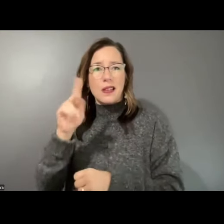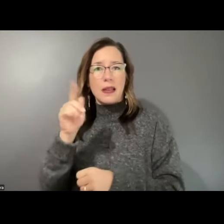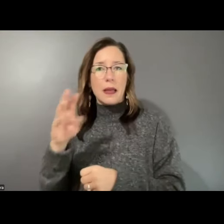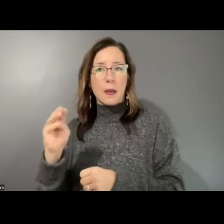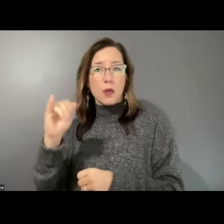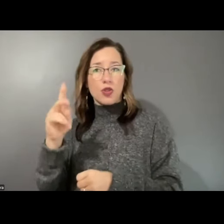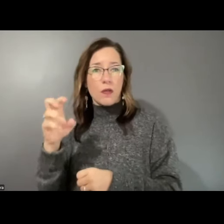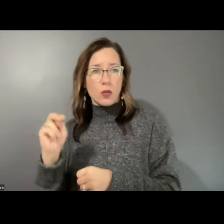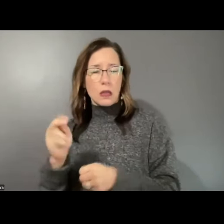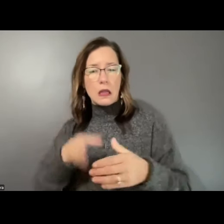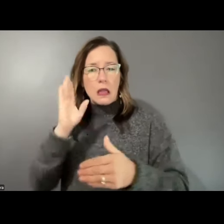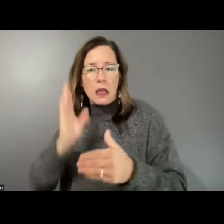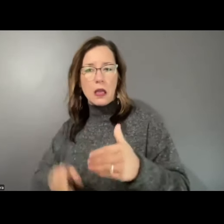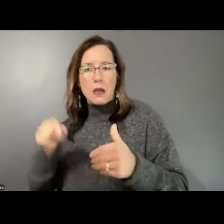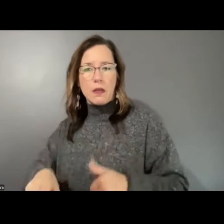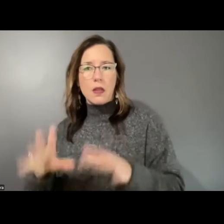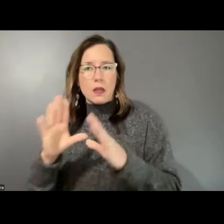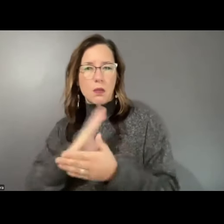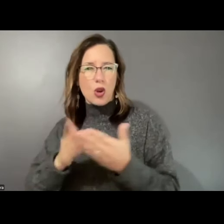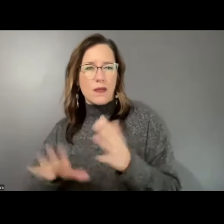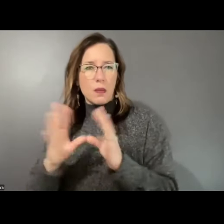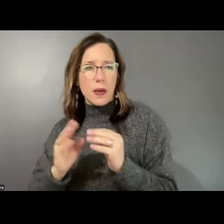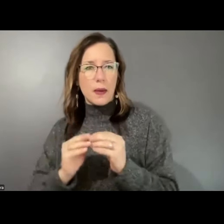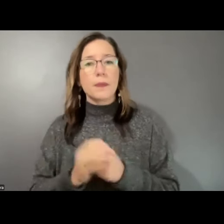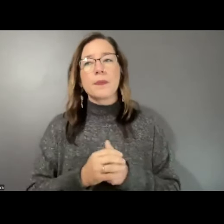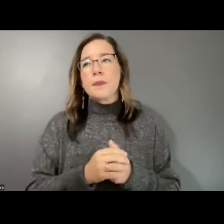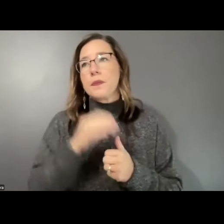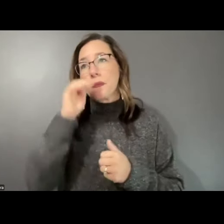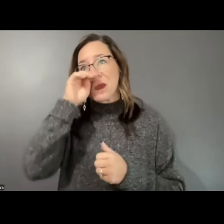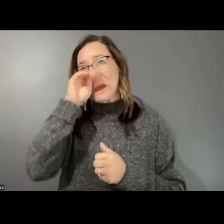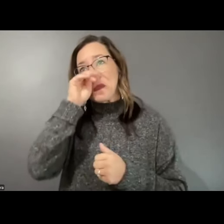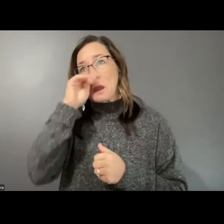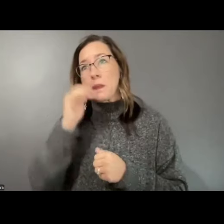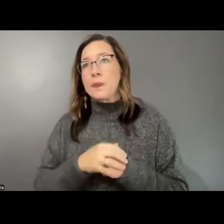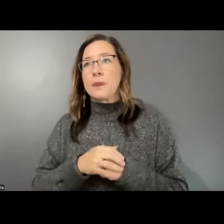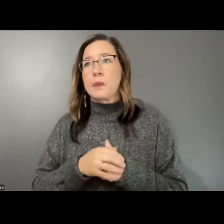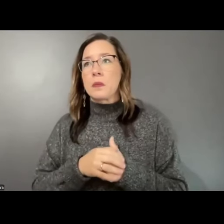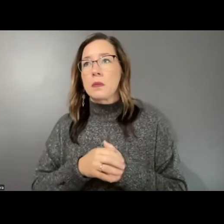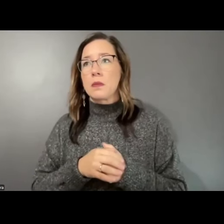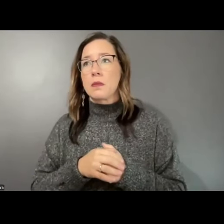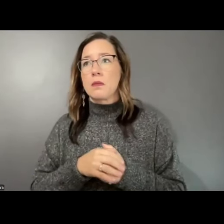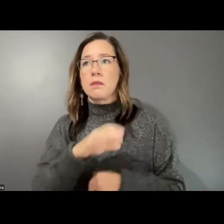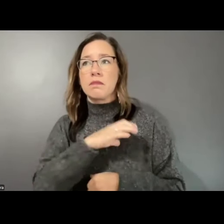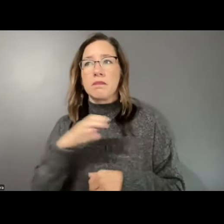at the conclusion of this part of the meeting. Council members' affiliations are recorded on the